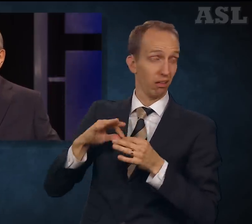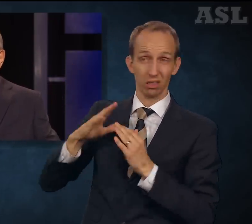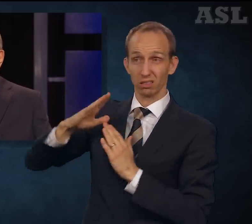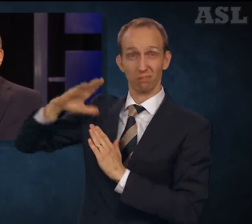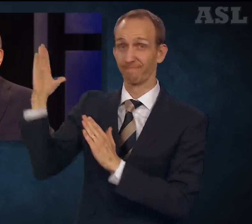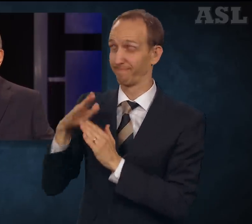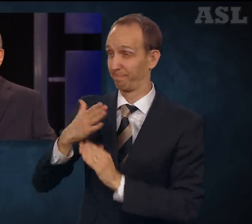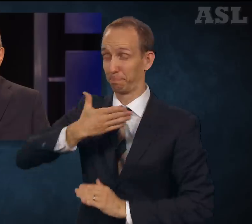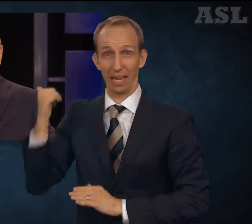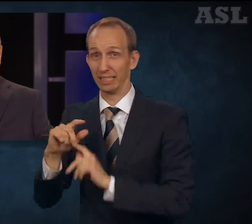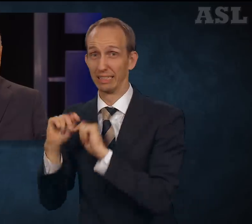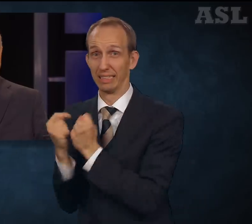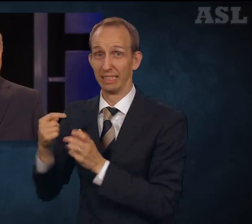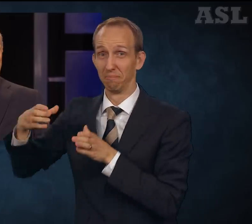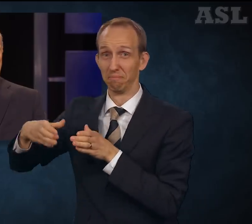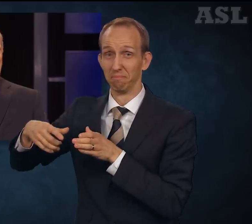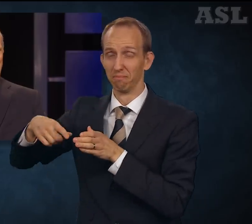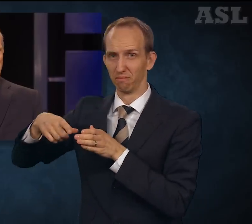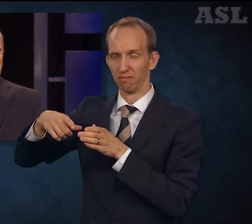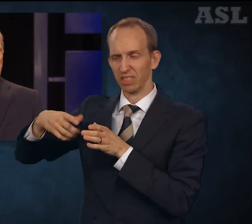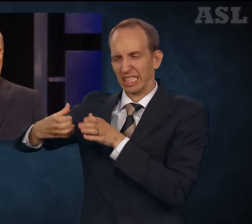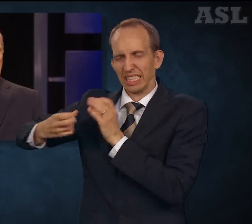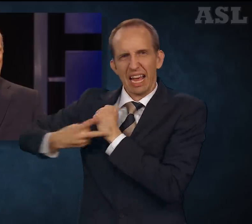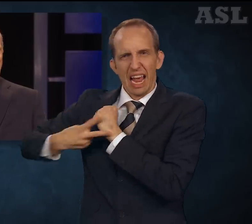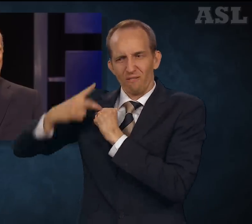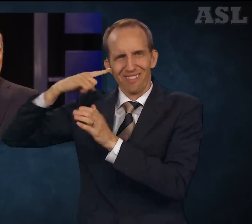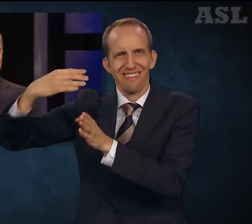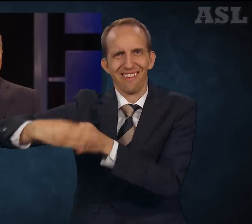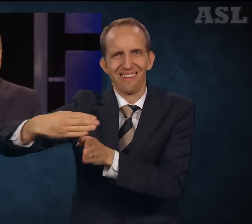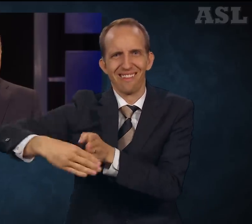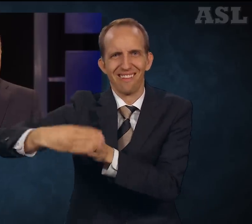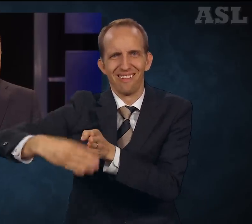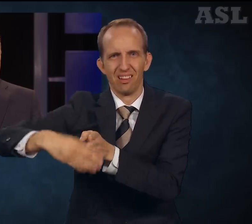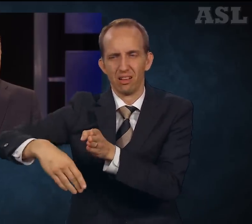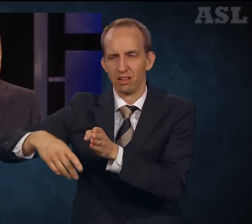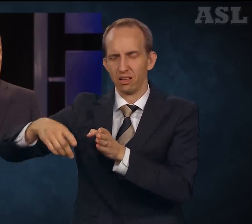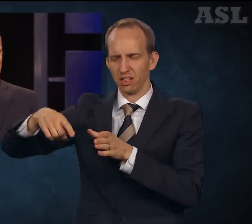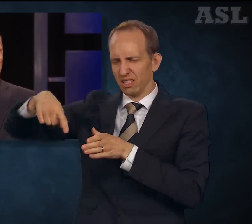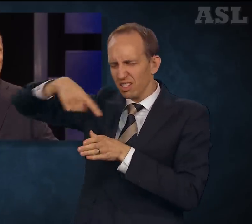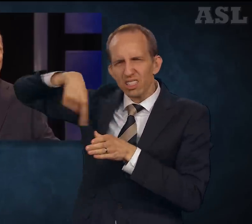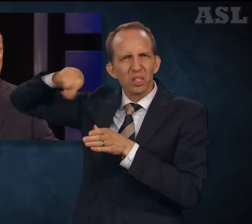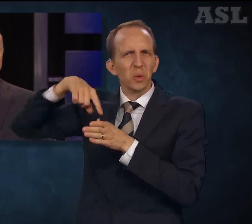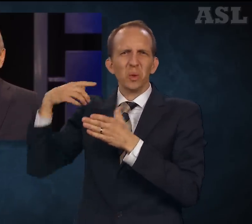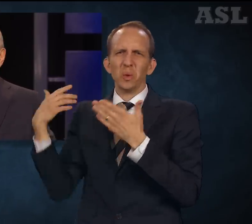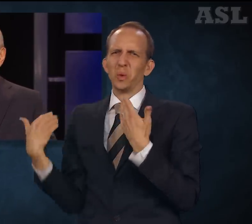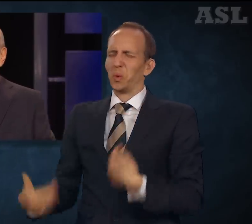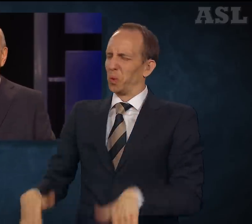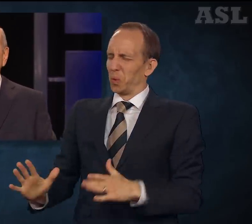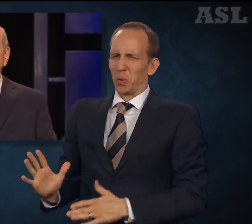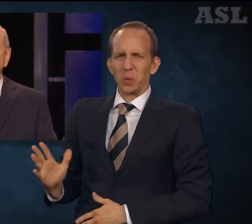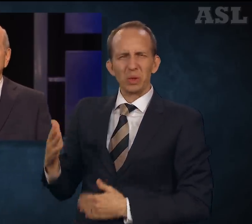MIGHT SAY, HIS FINEST